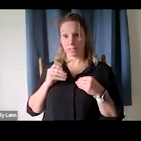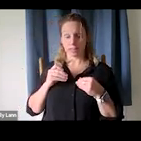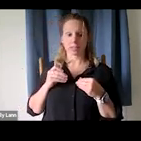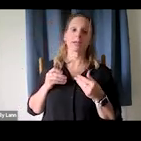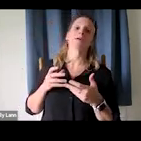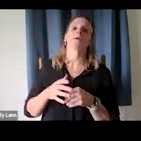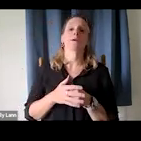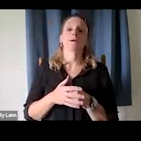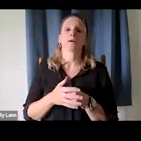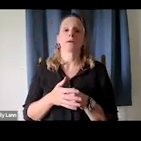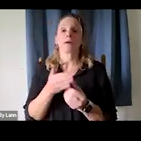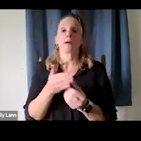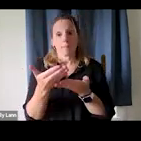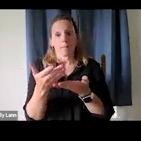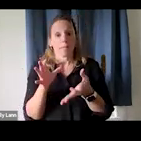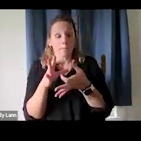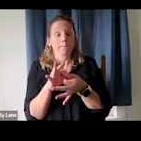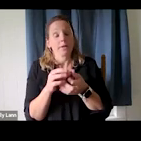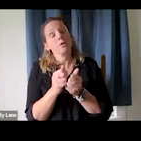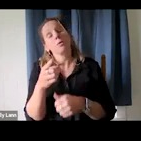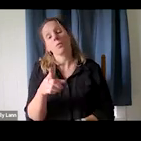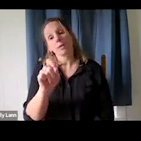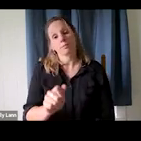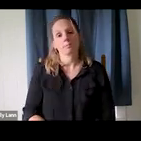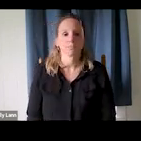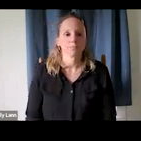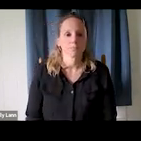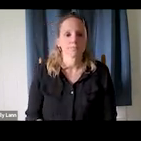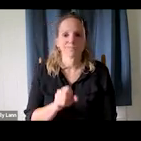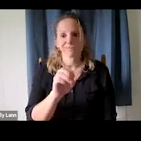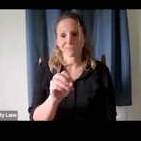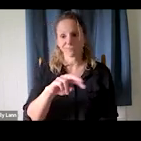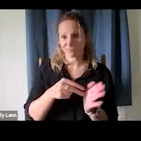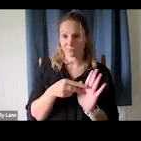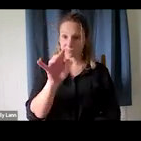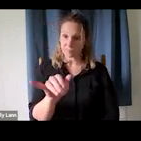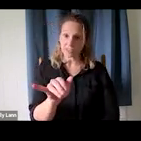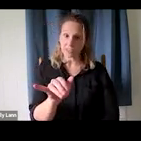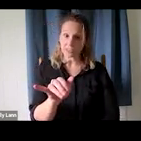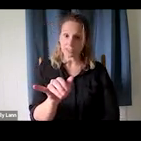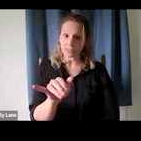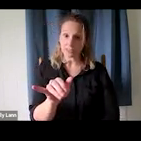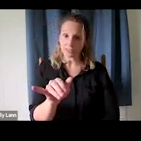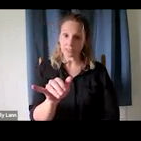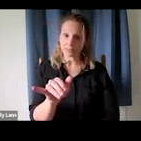is material to the disability. So with that said, I would like to welcome